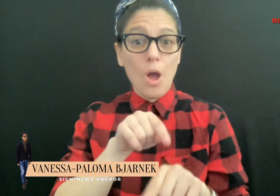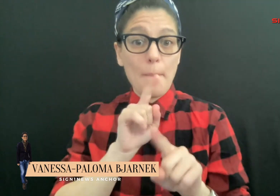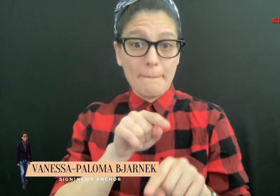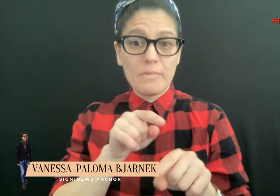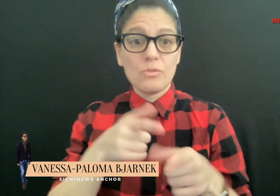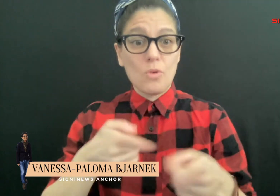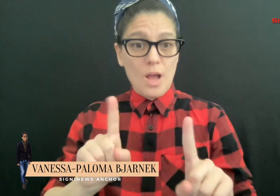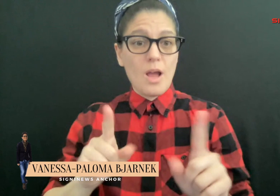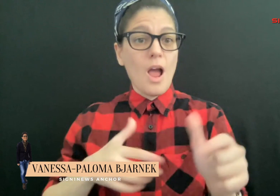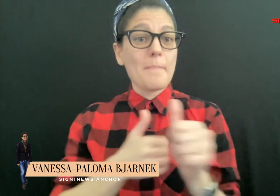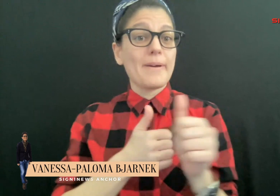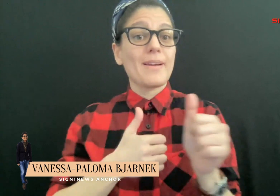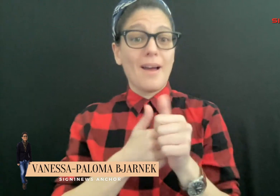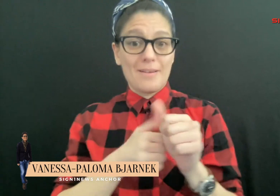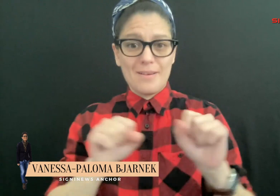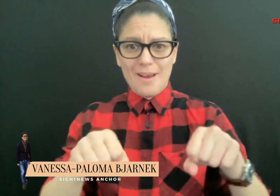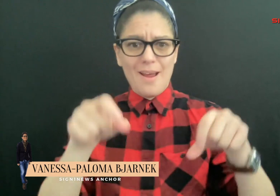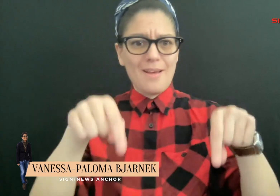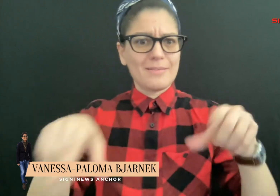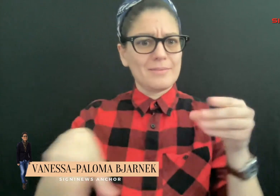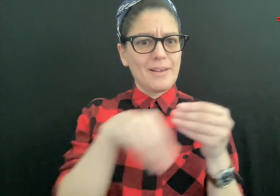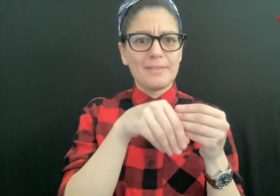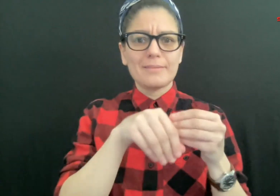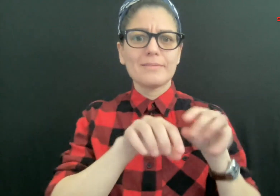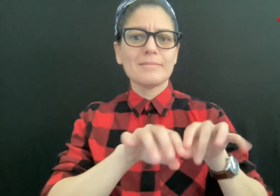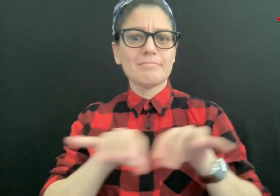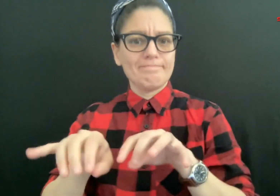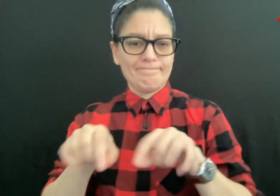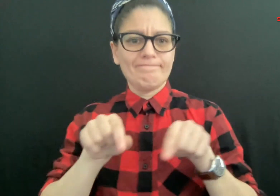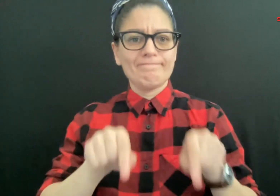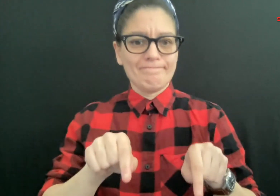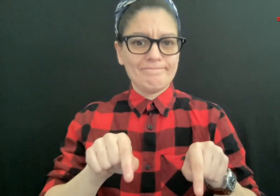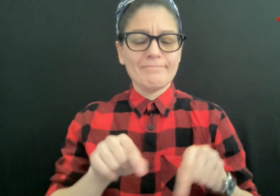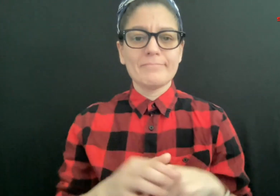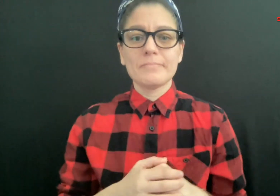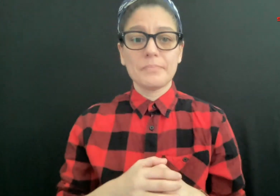here's a quick look at the top trending stories making headlines today if you post an interesting